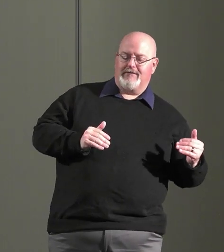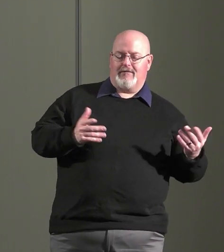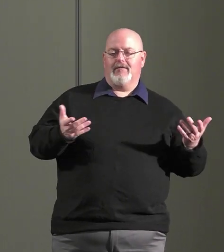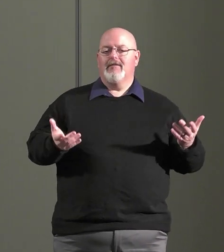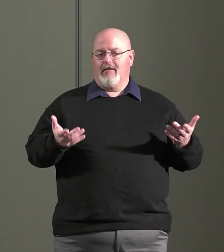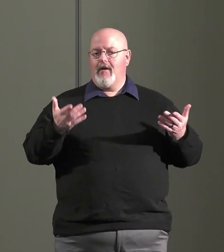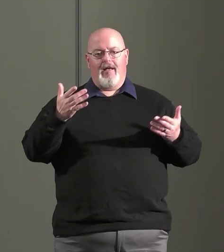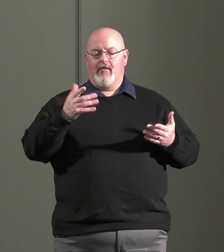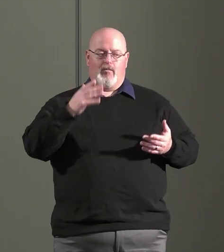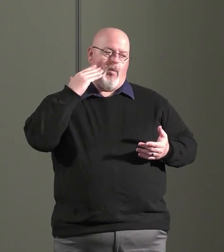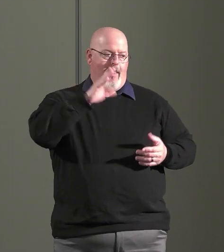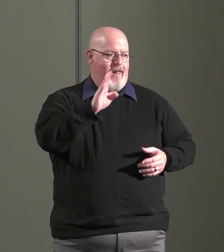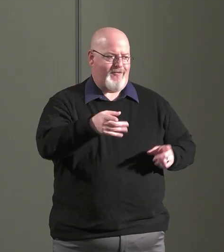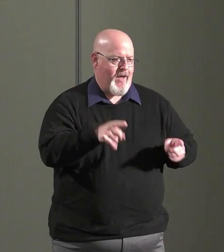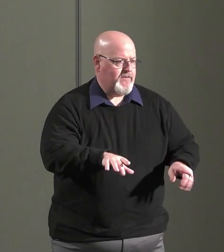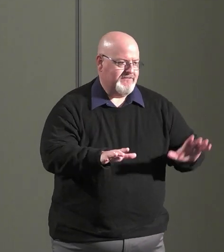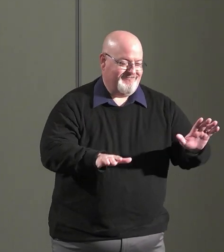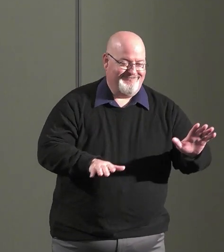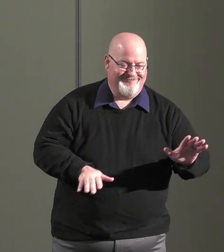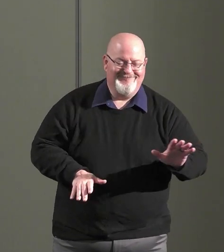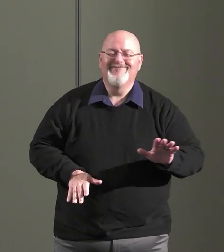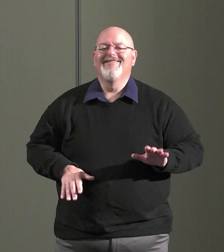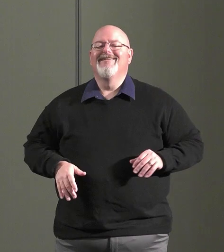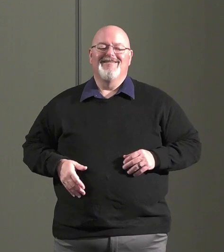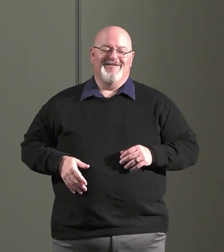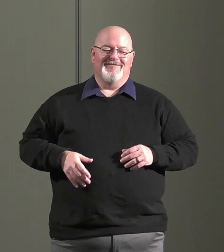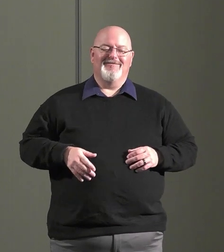never happens. But -- .